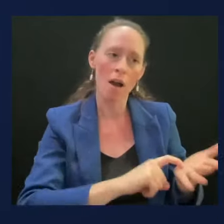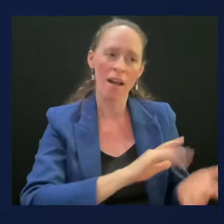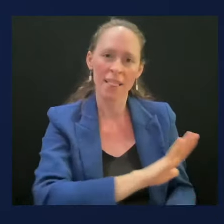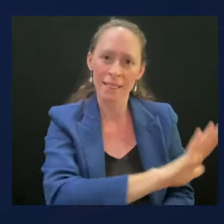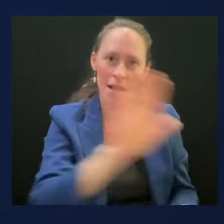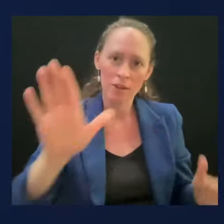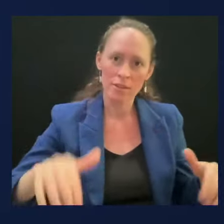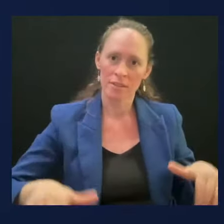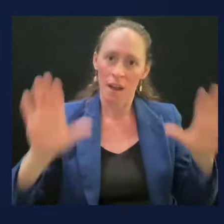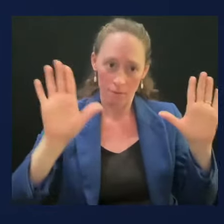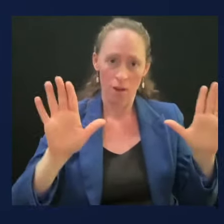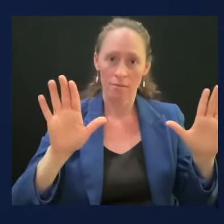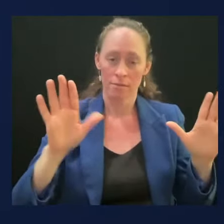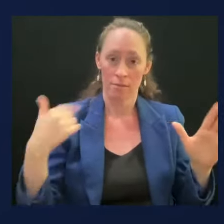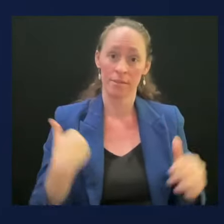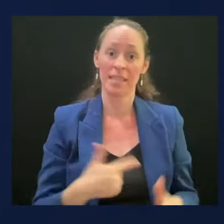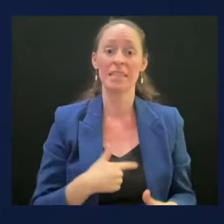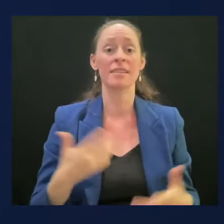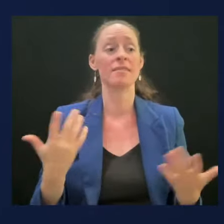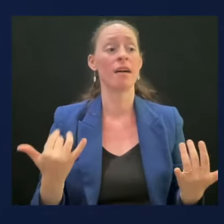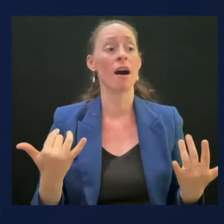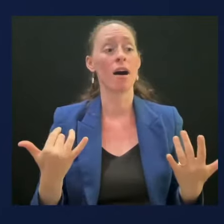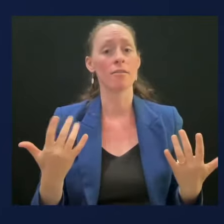We see it in the strength of our NATO Alliance,